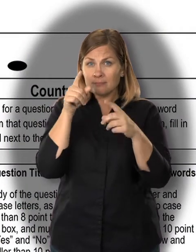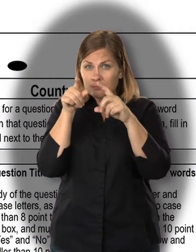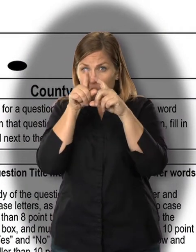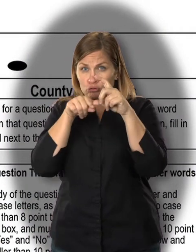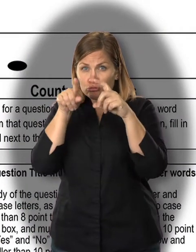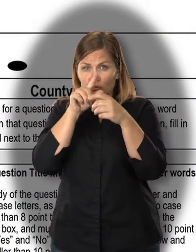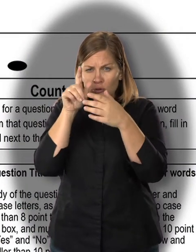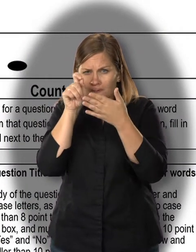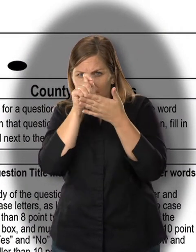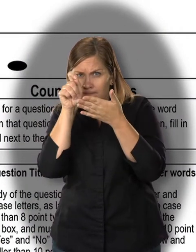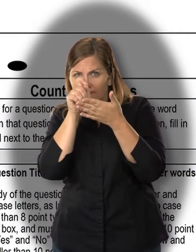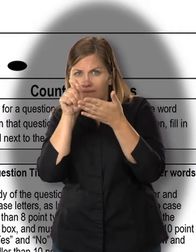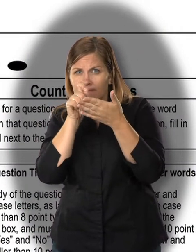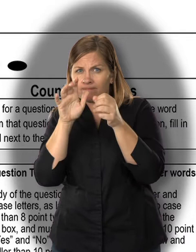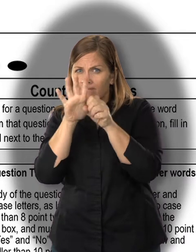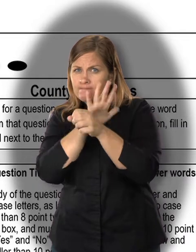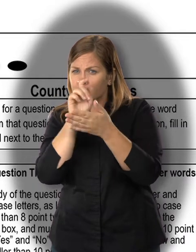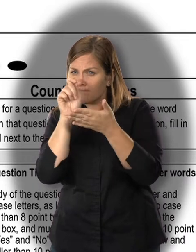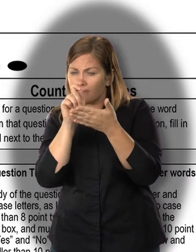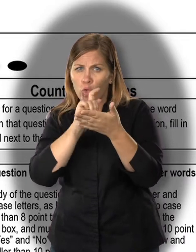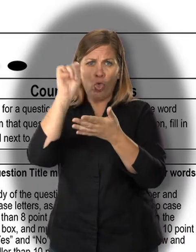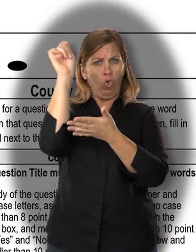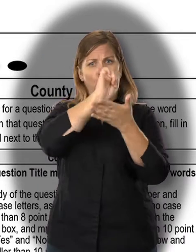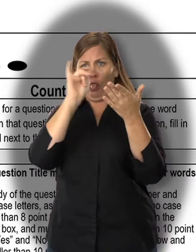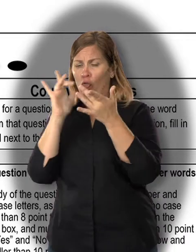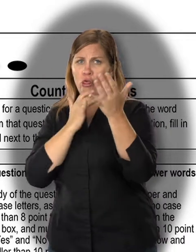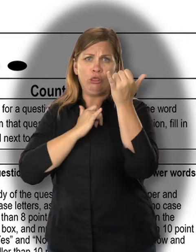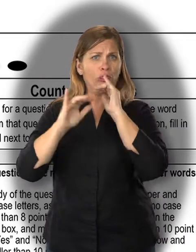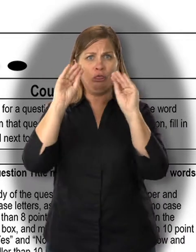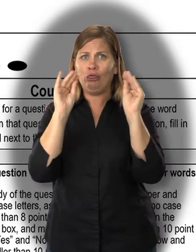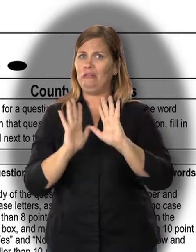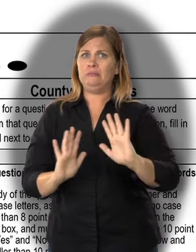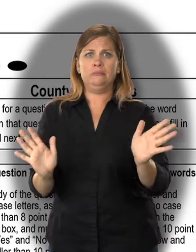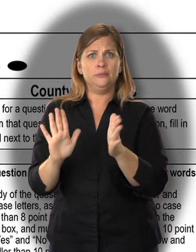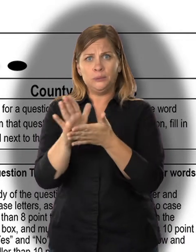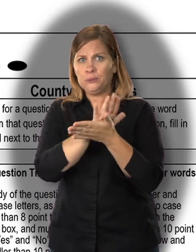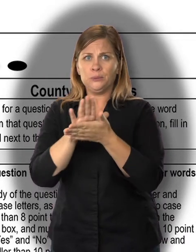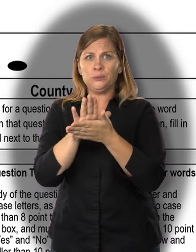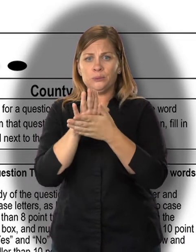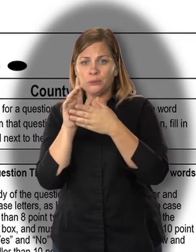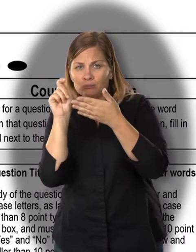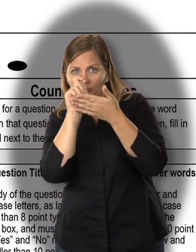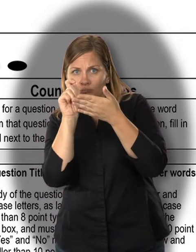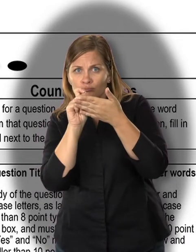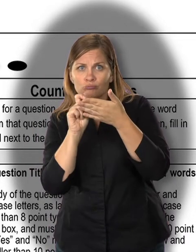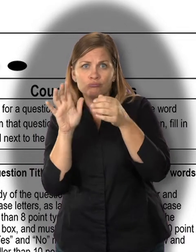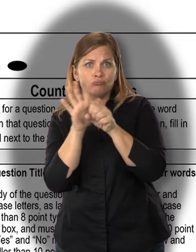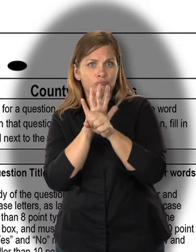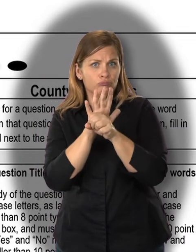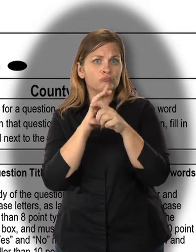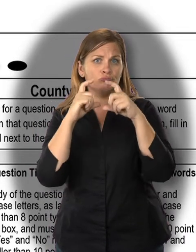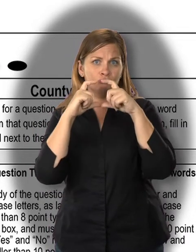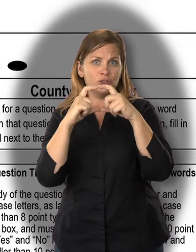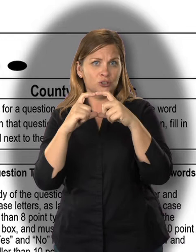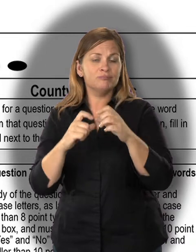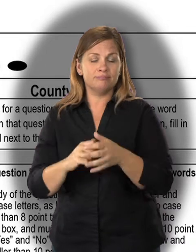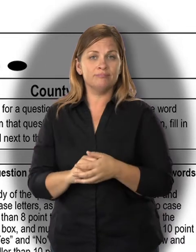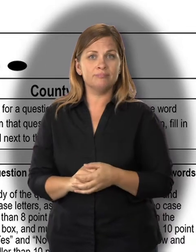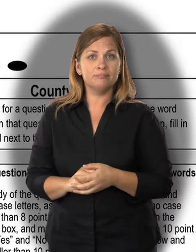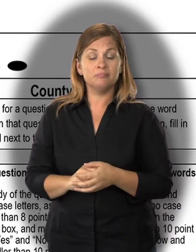so that your choices are clear. Be sure to completely fill in the circle next to the name of the candidate you're voting for.